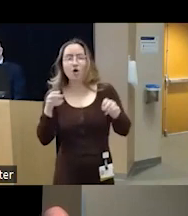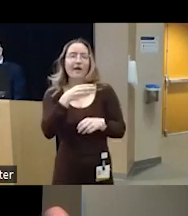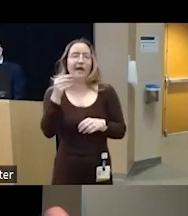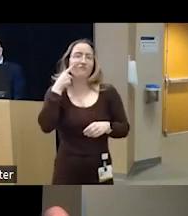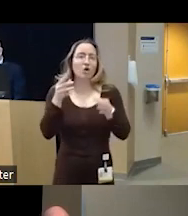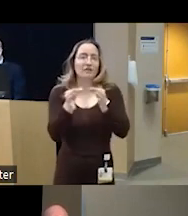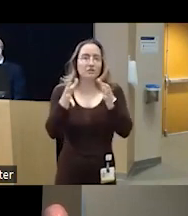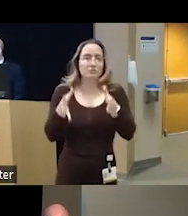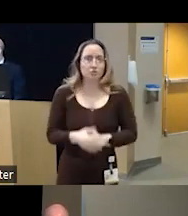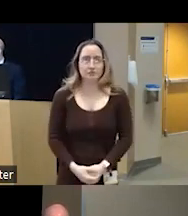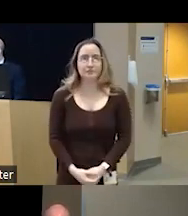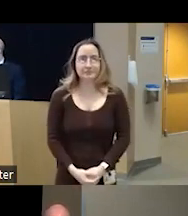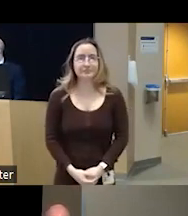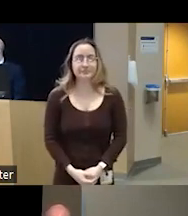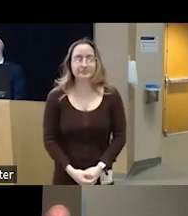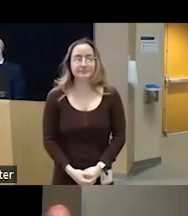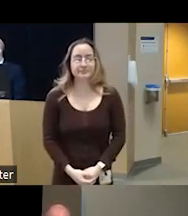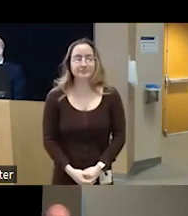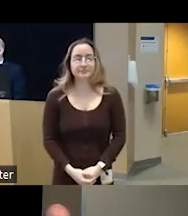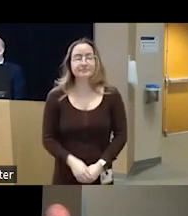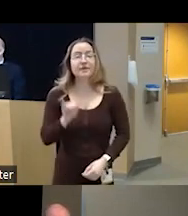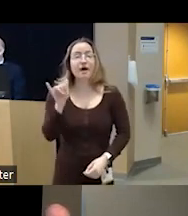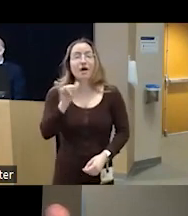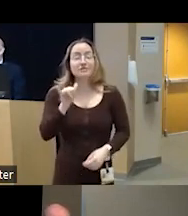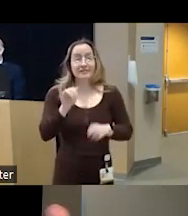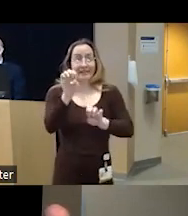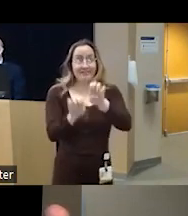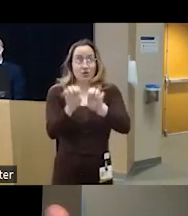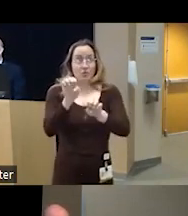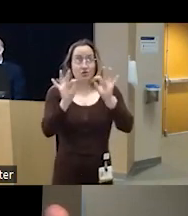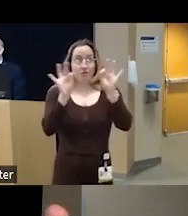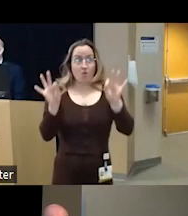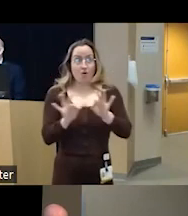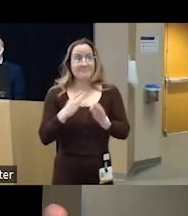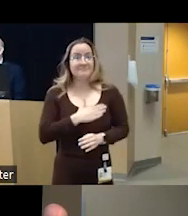And also we'd like people to fill out the evaluation at the end and they'll